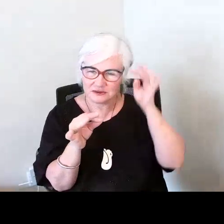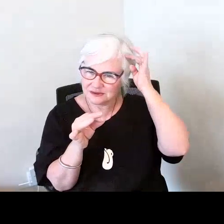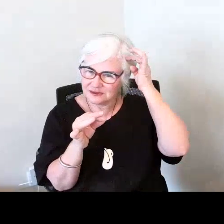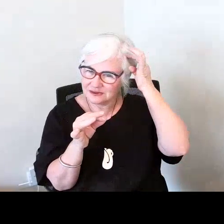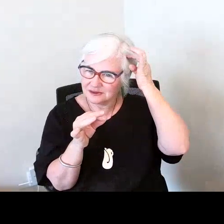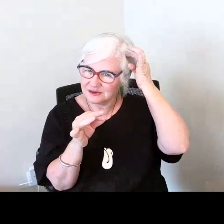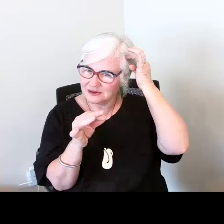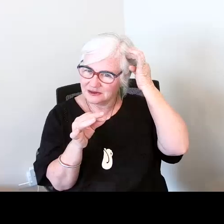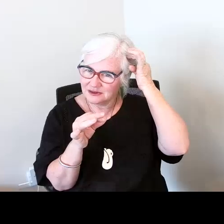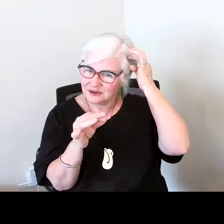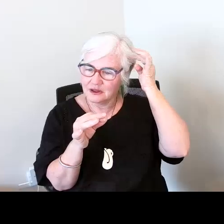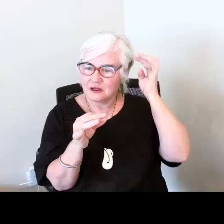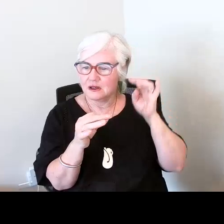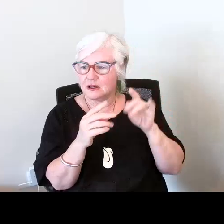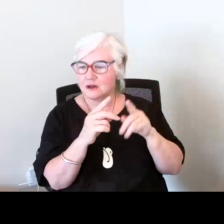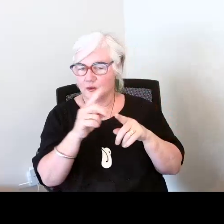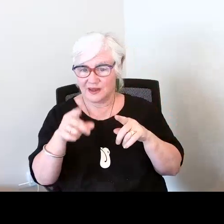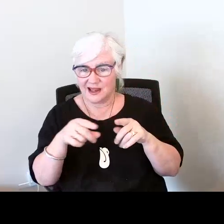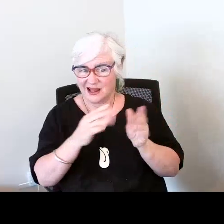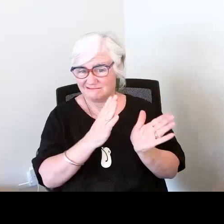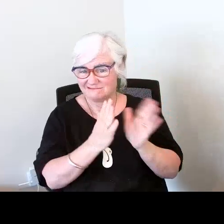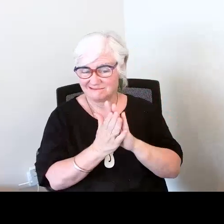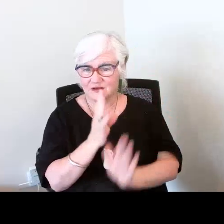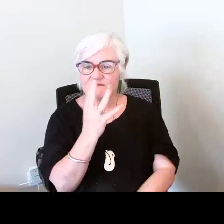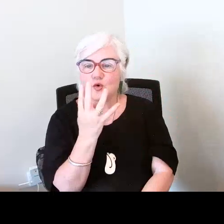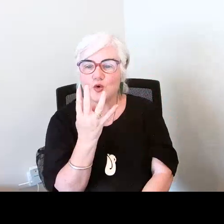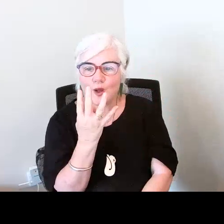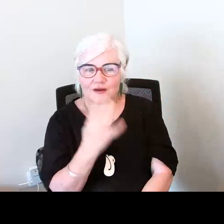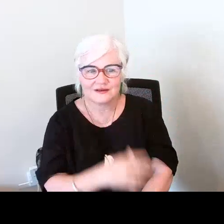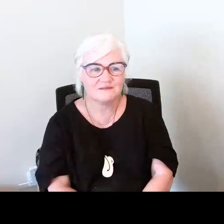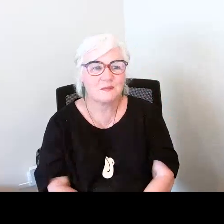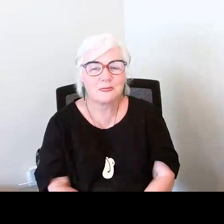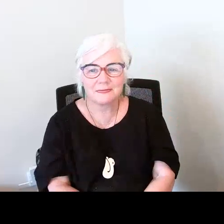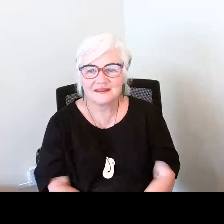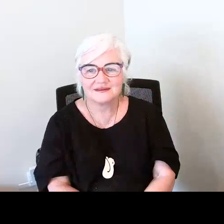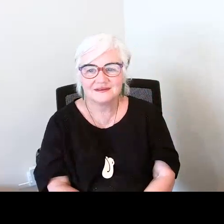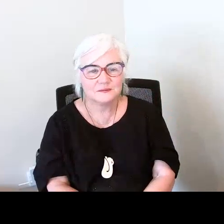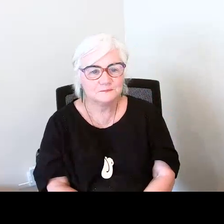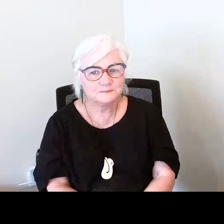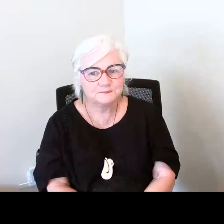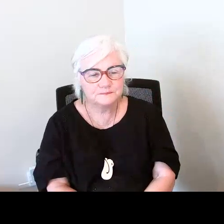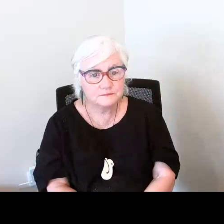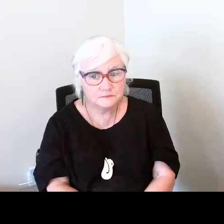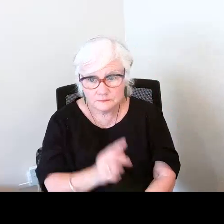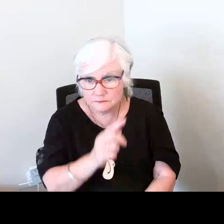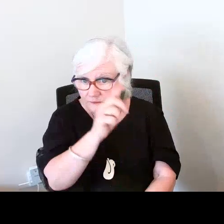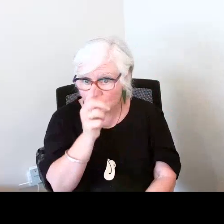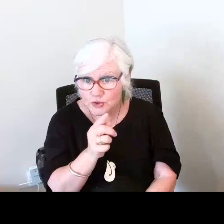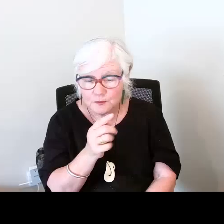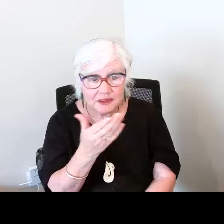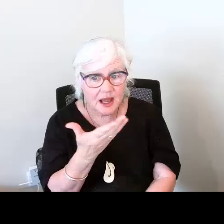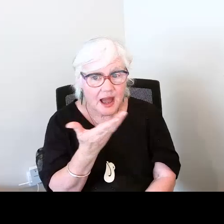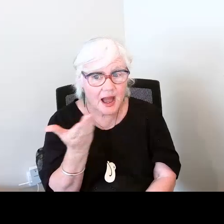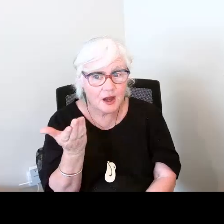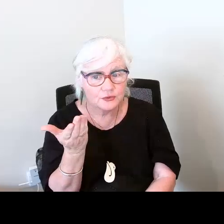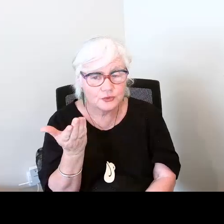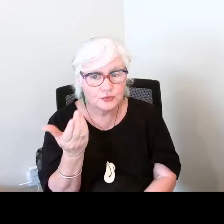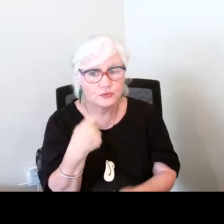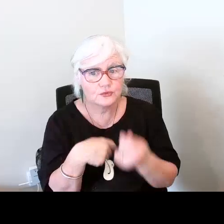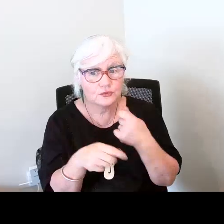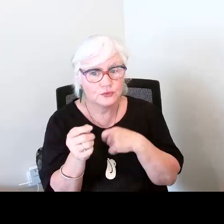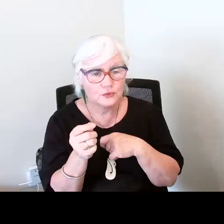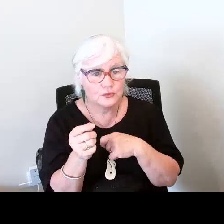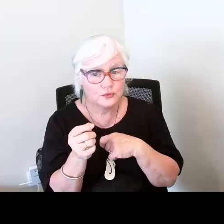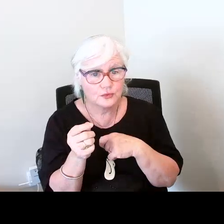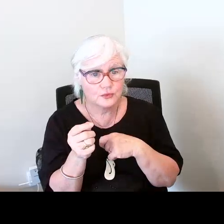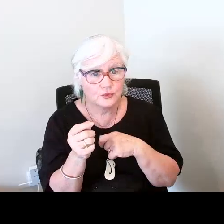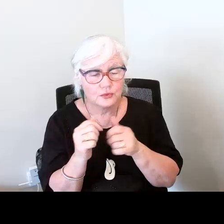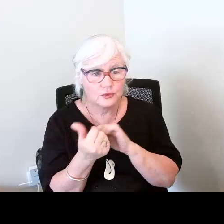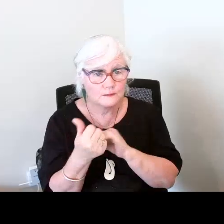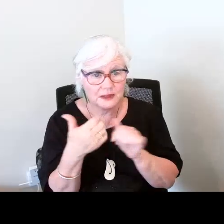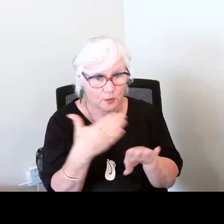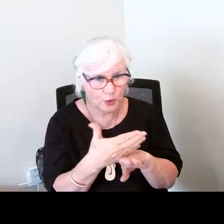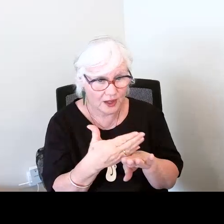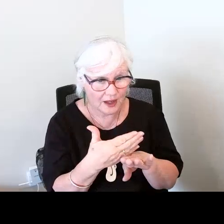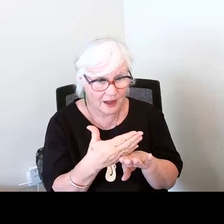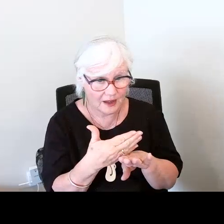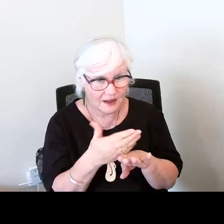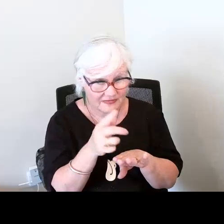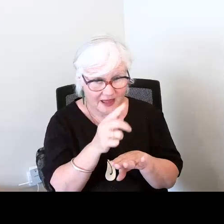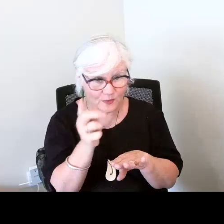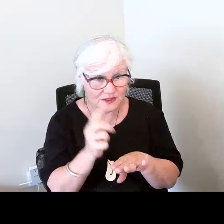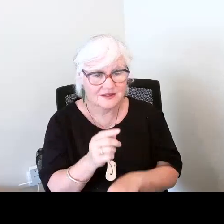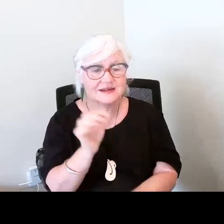we are on four o’clock but was the question about how to become a peer worker? Because